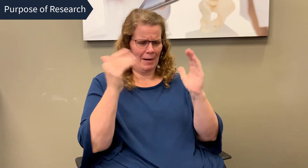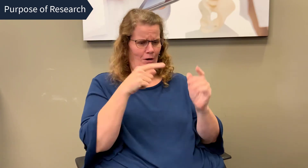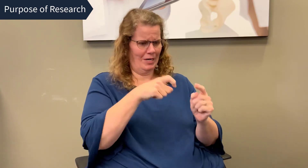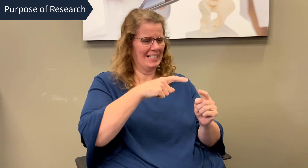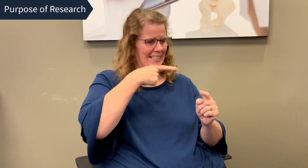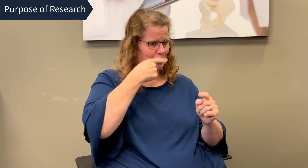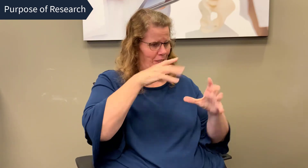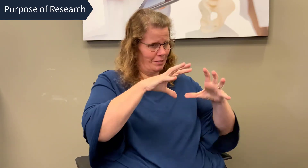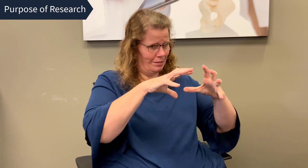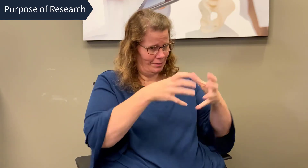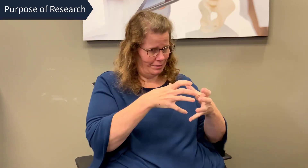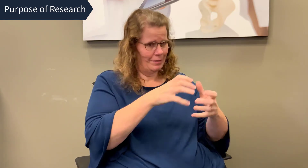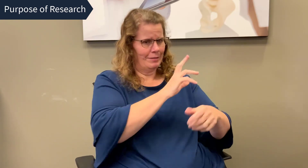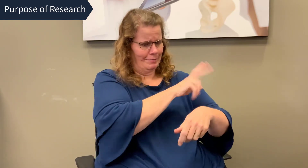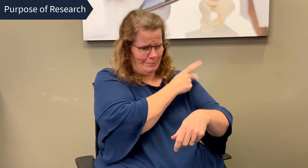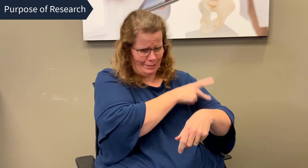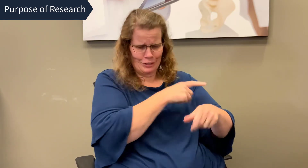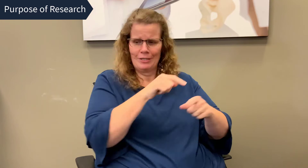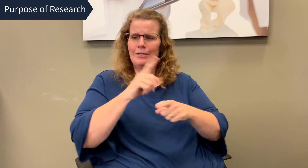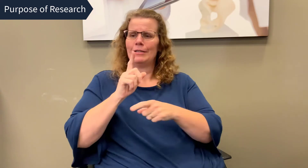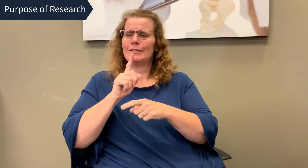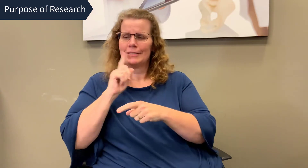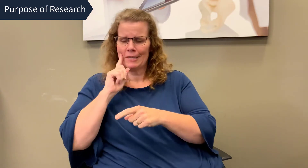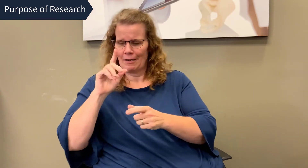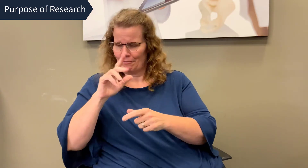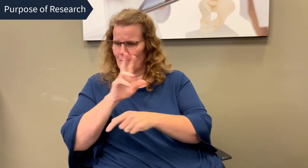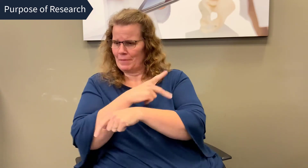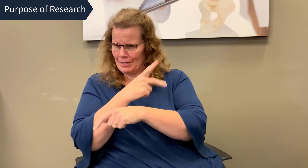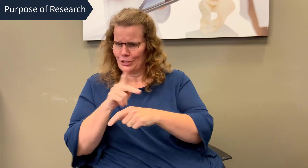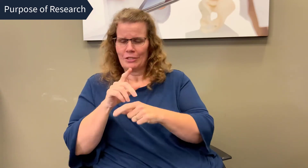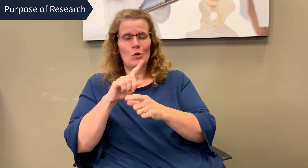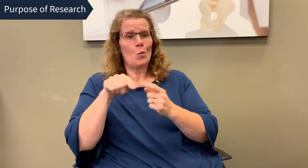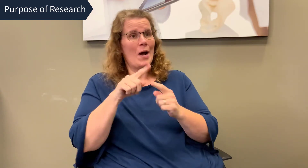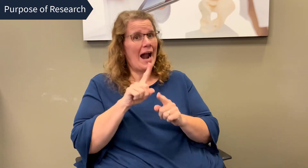the rate at which patients who are deaf or hard of hearing or offered primary